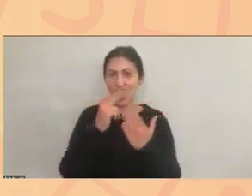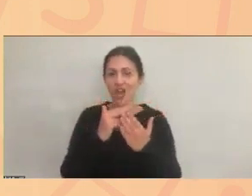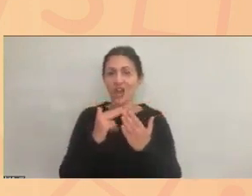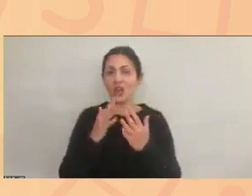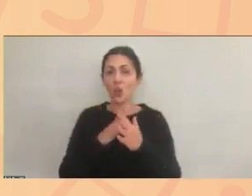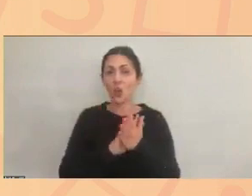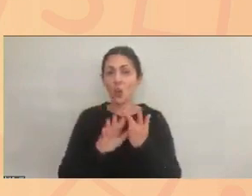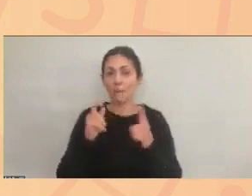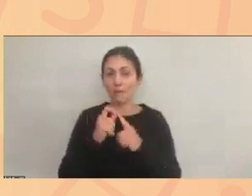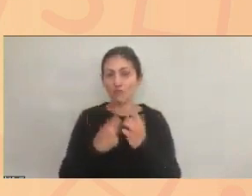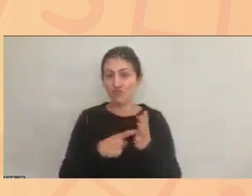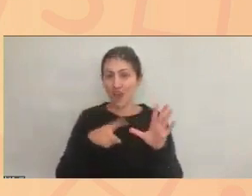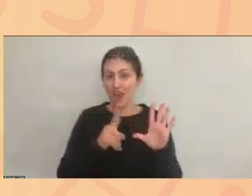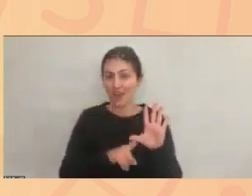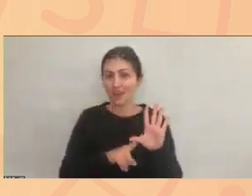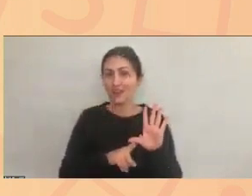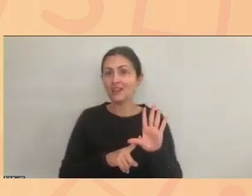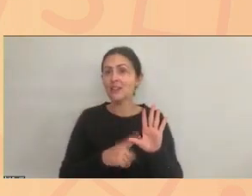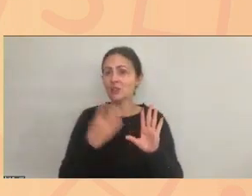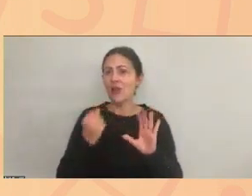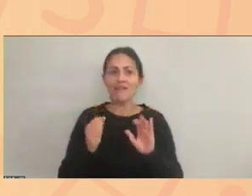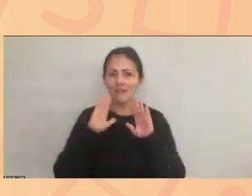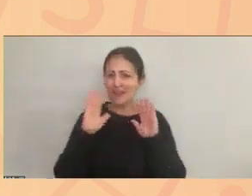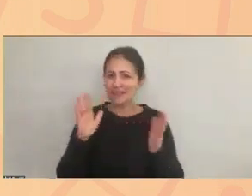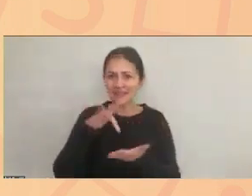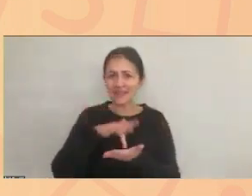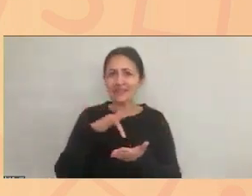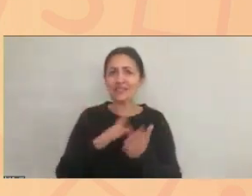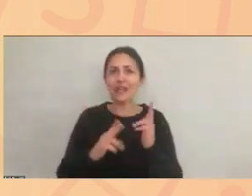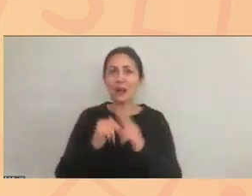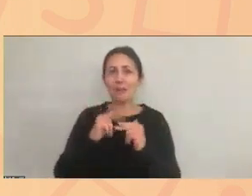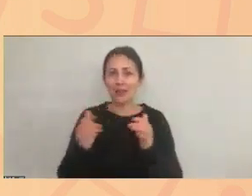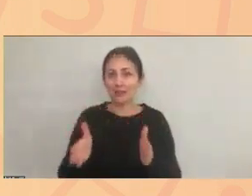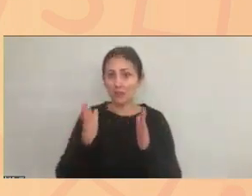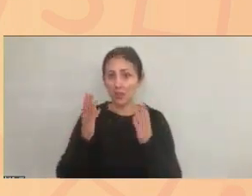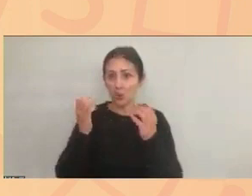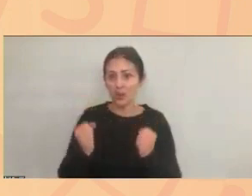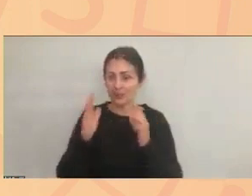So we've got a fantastic facility that's built with the focus of being trauma informed.